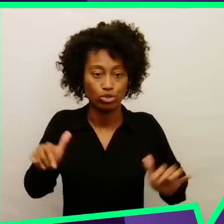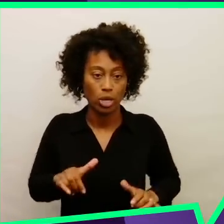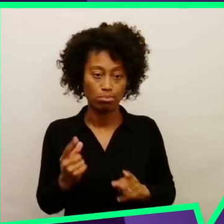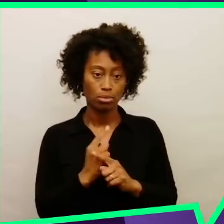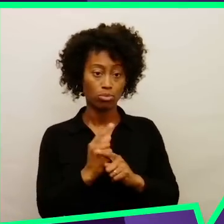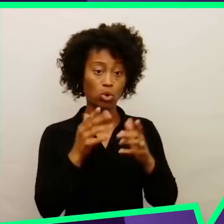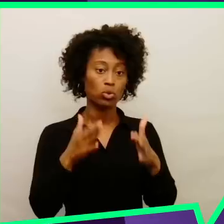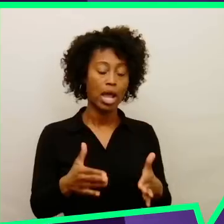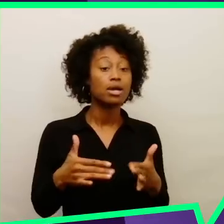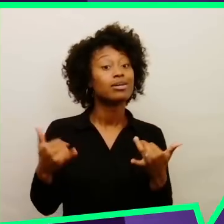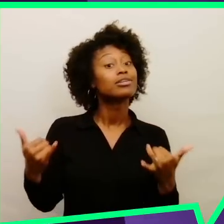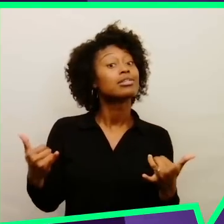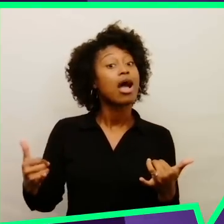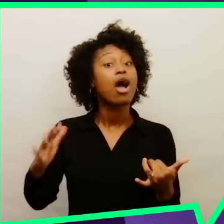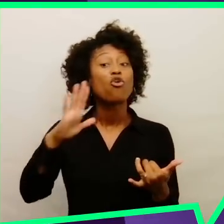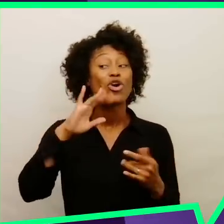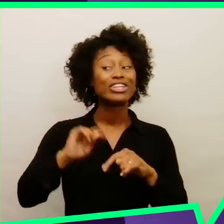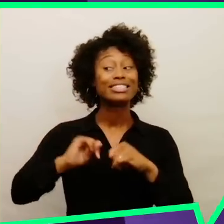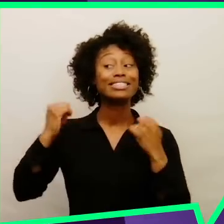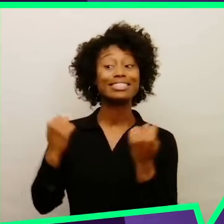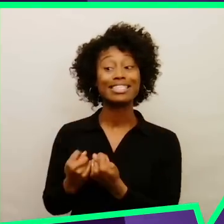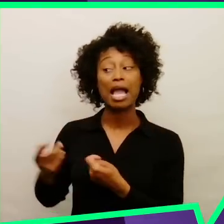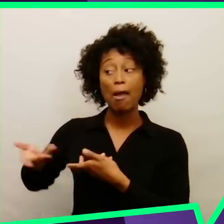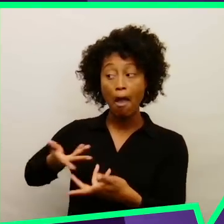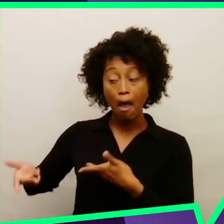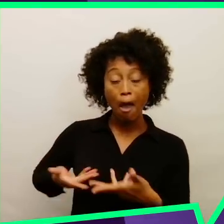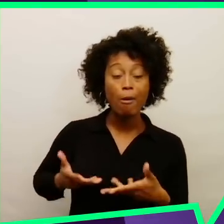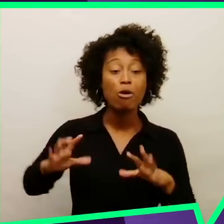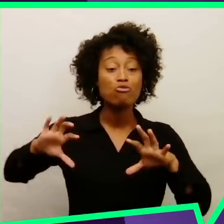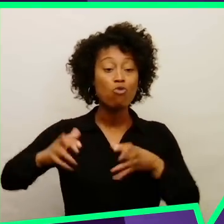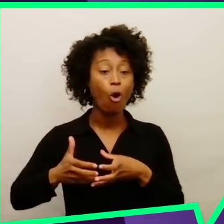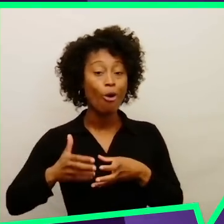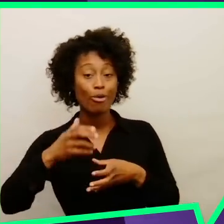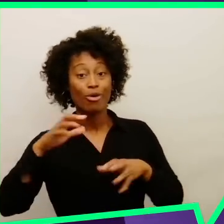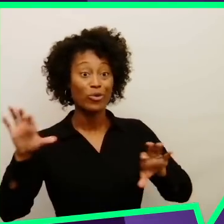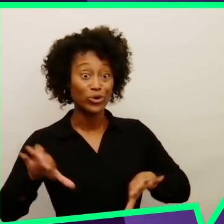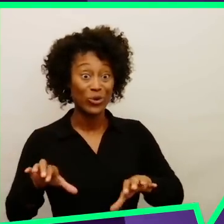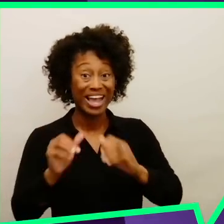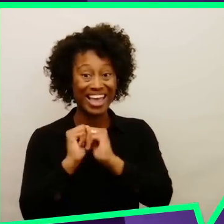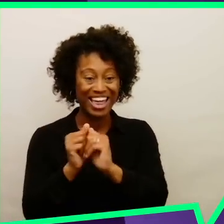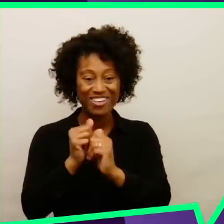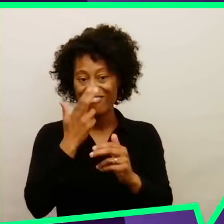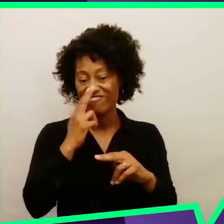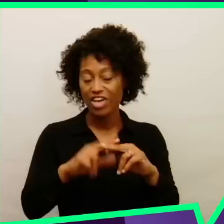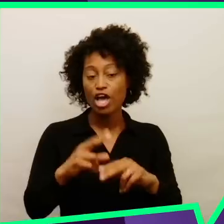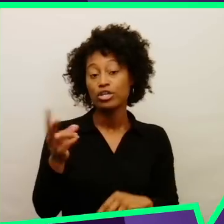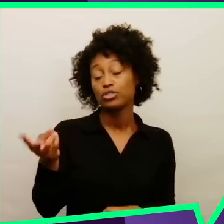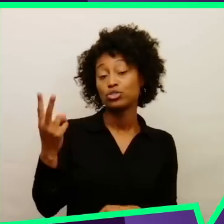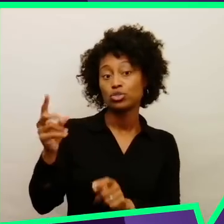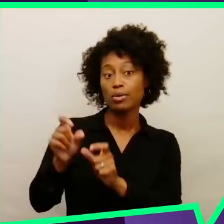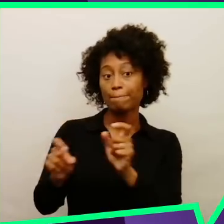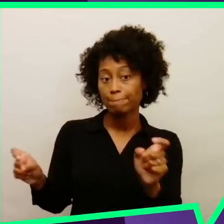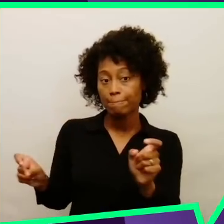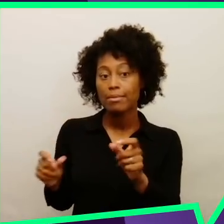And now, it's going to be a team. And it's going to be really fun. And we got like two people who actually